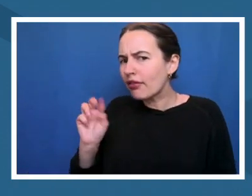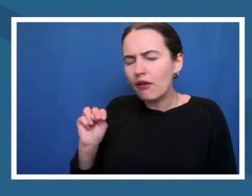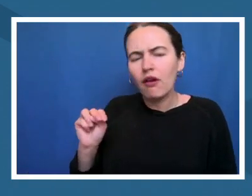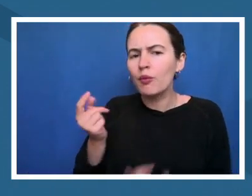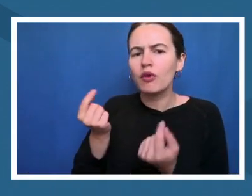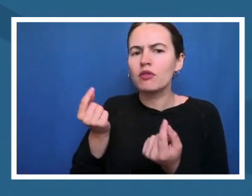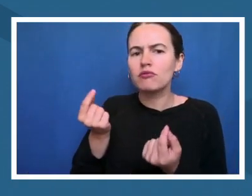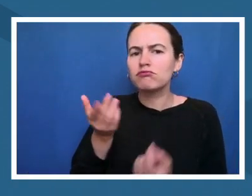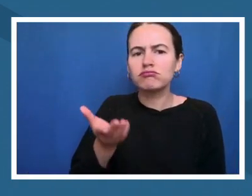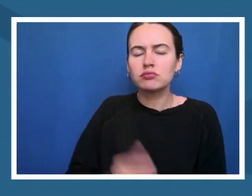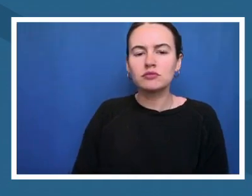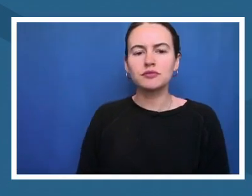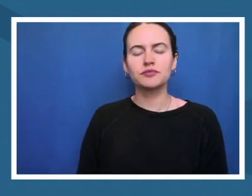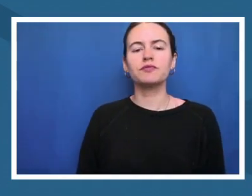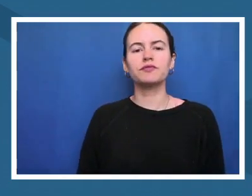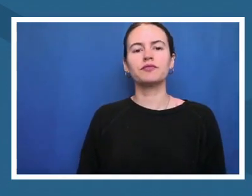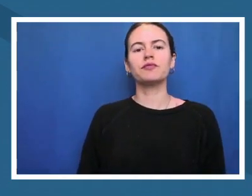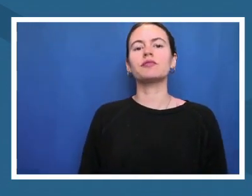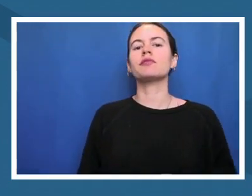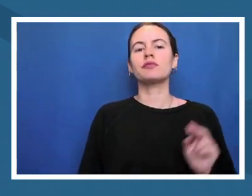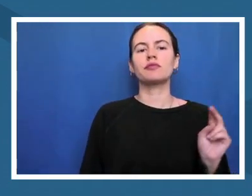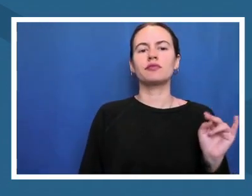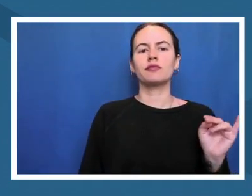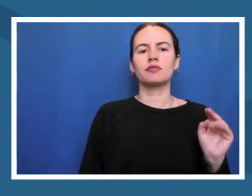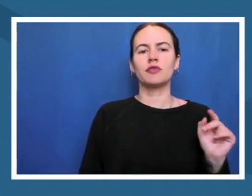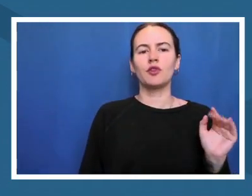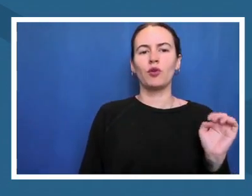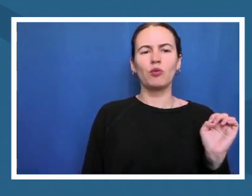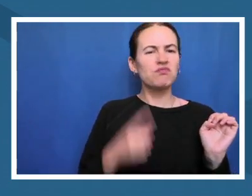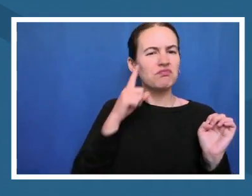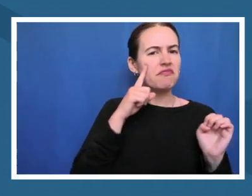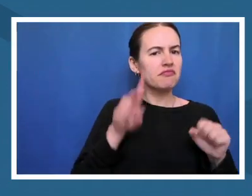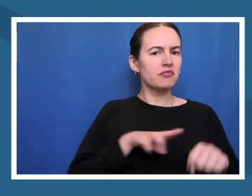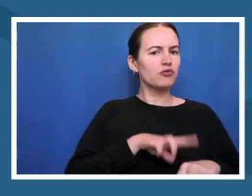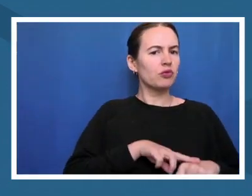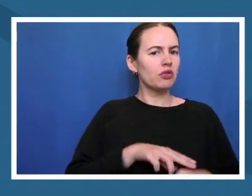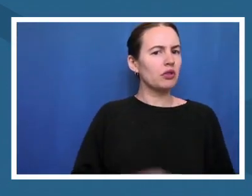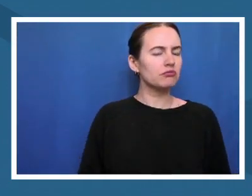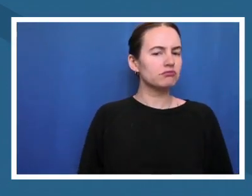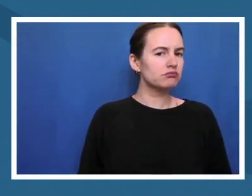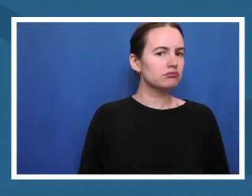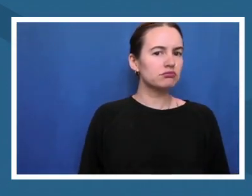i think it's natural